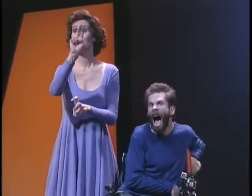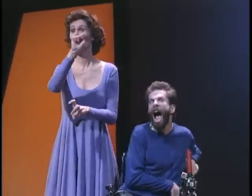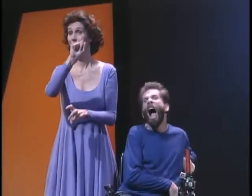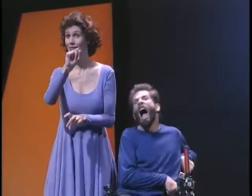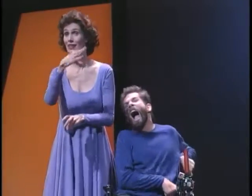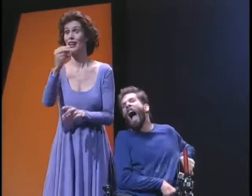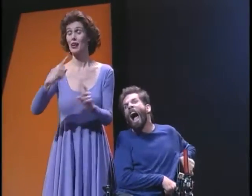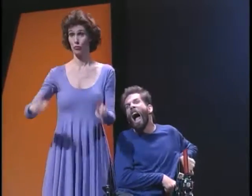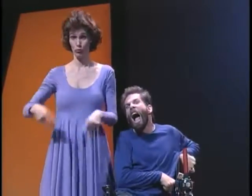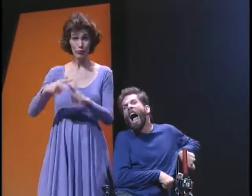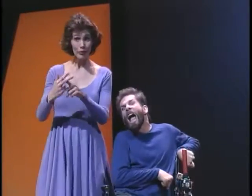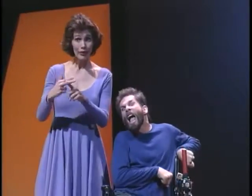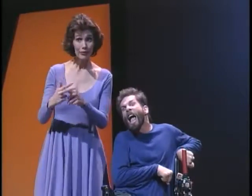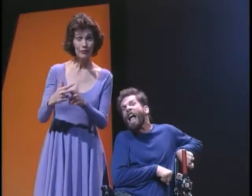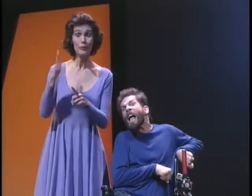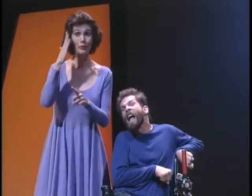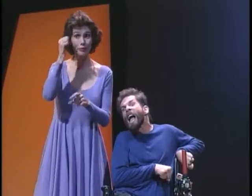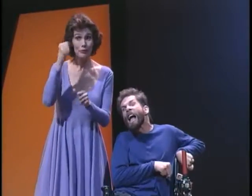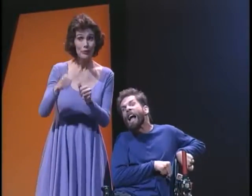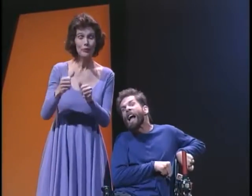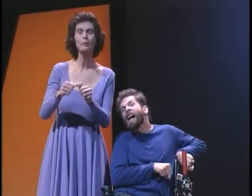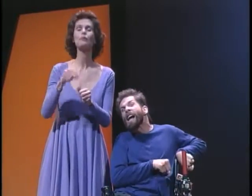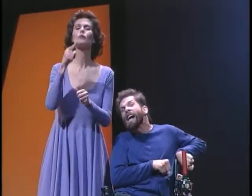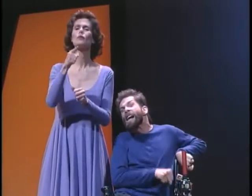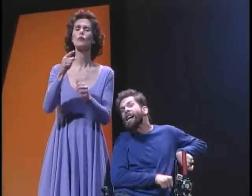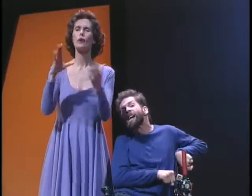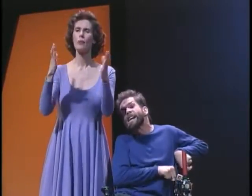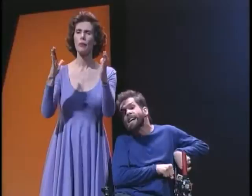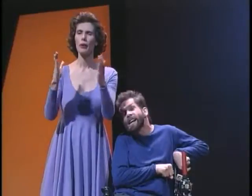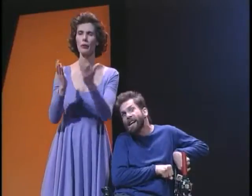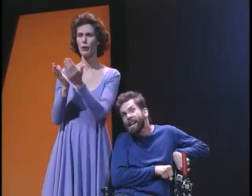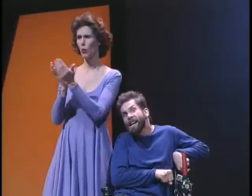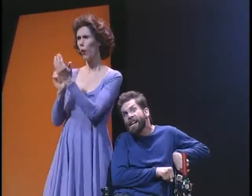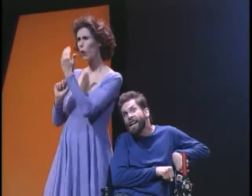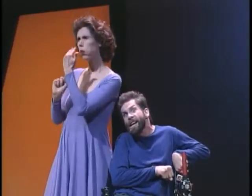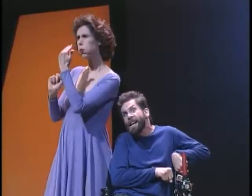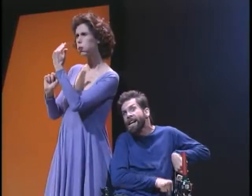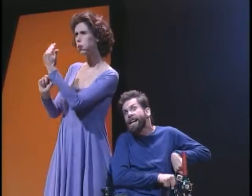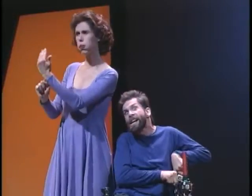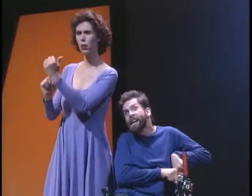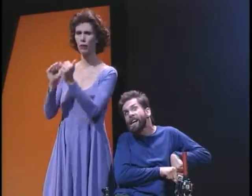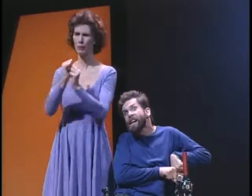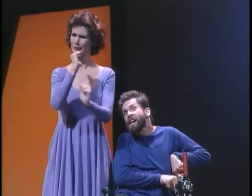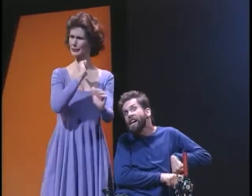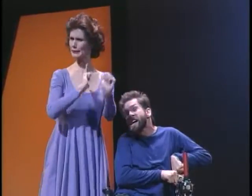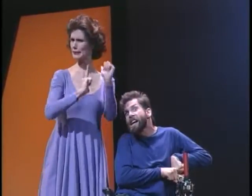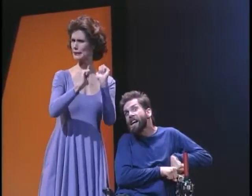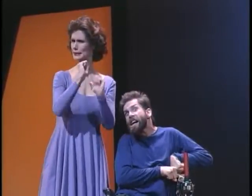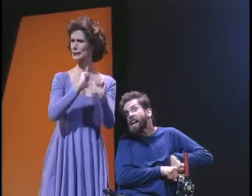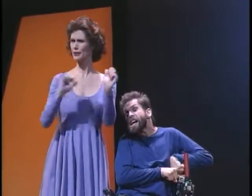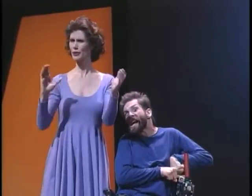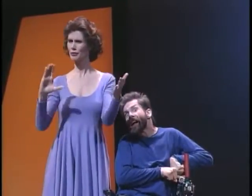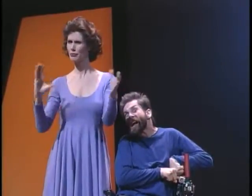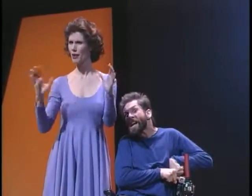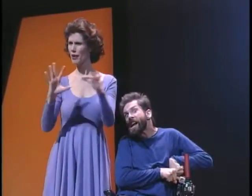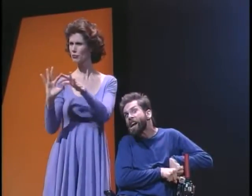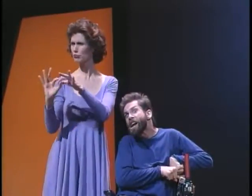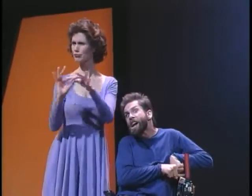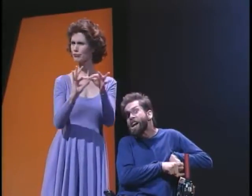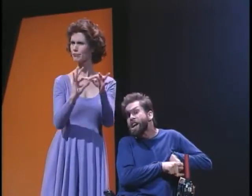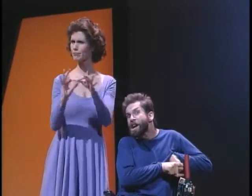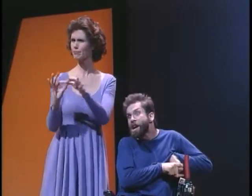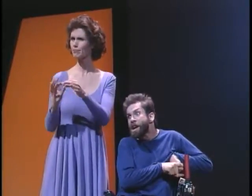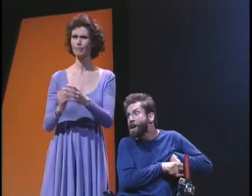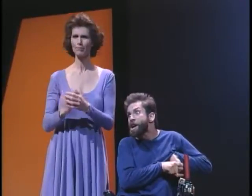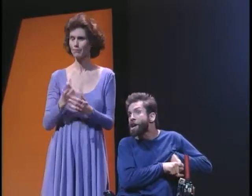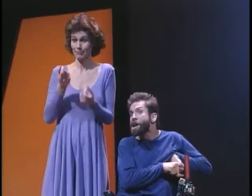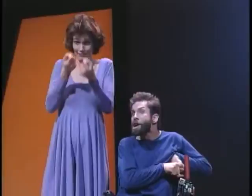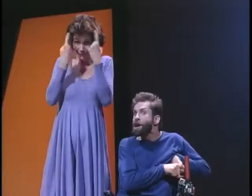you make a comparison between sales and see Africa productions I don't get it